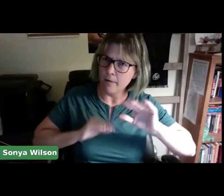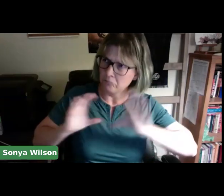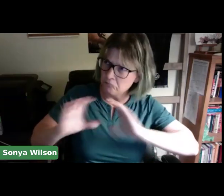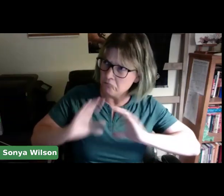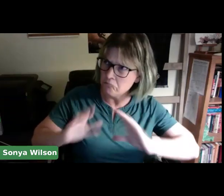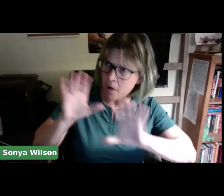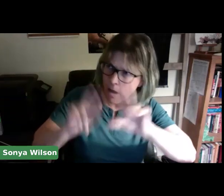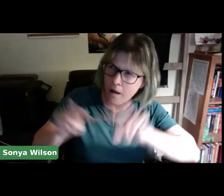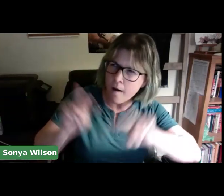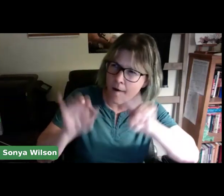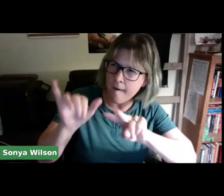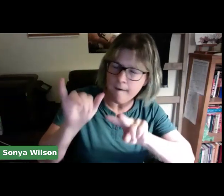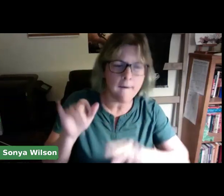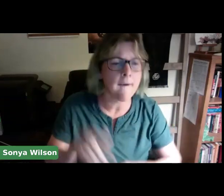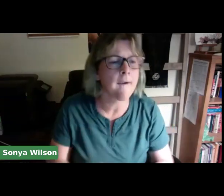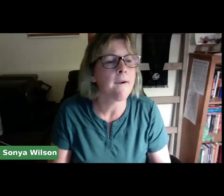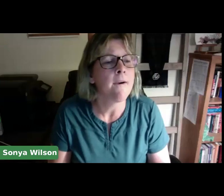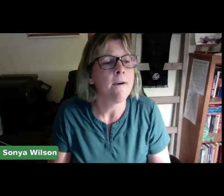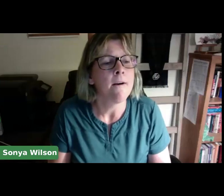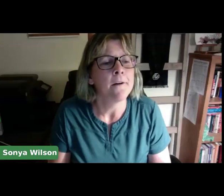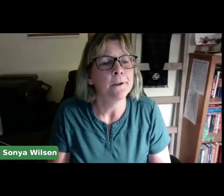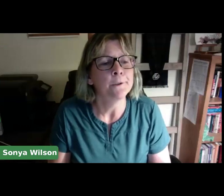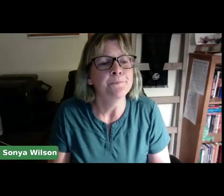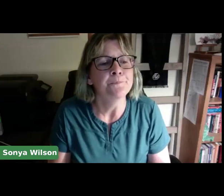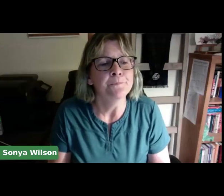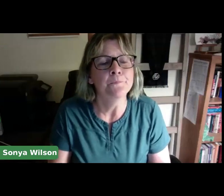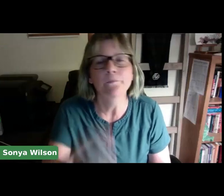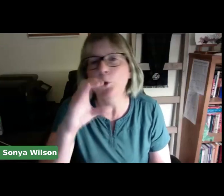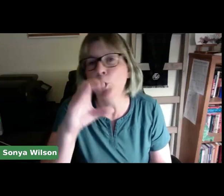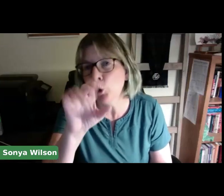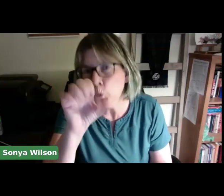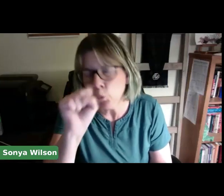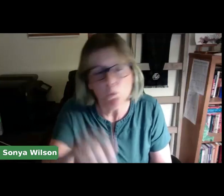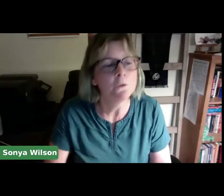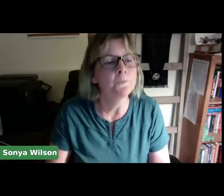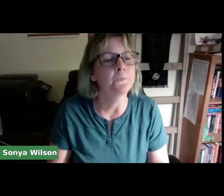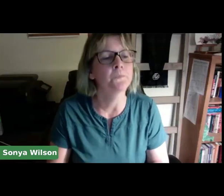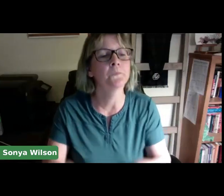at what they're doing with their body shows a lot and does communicate a lot of information.